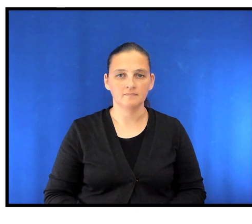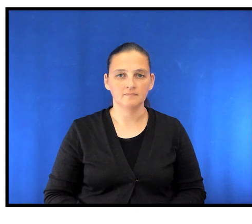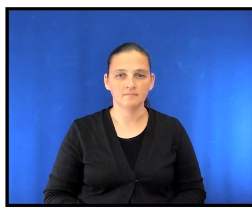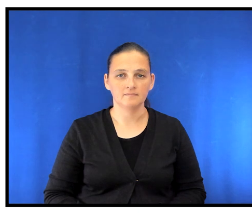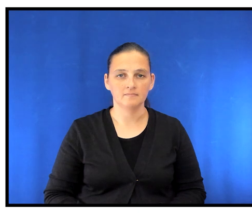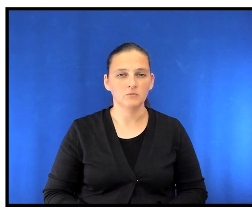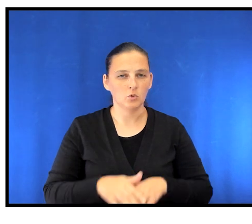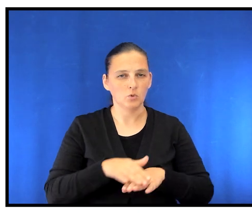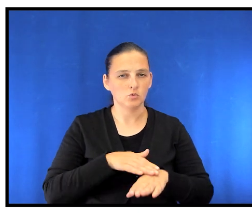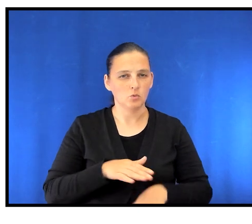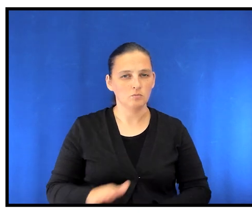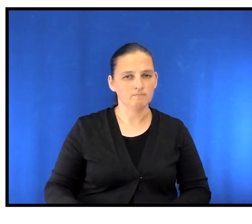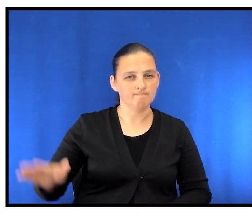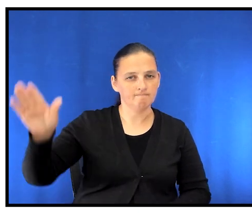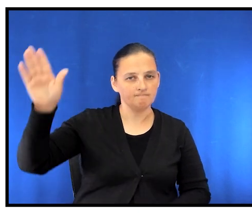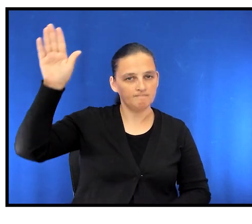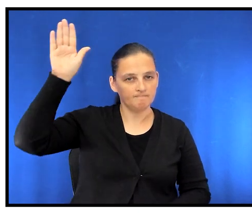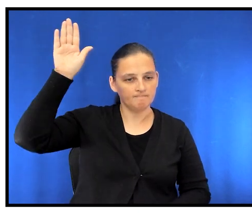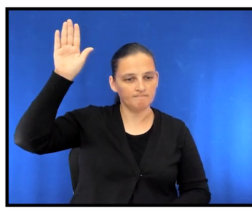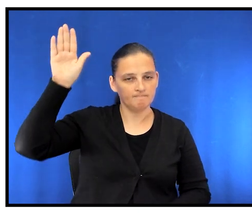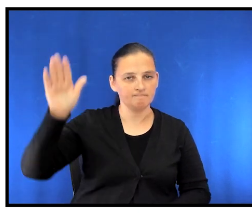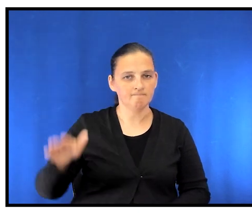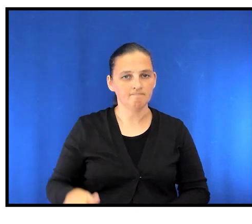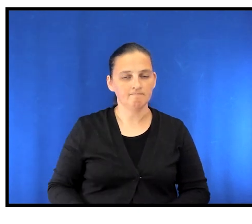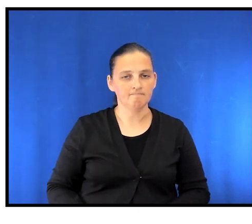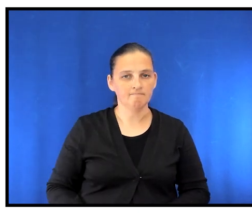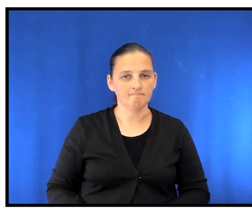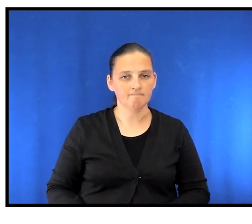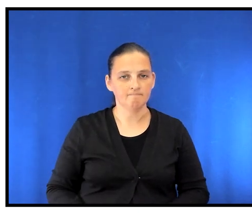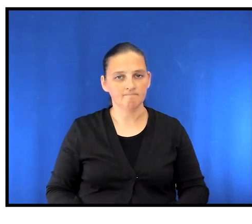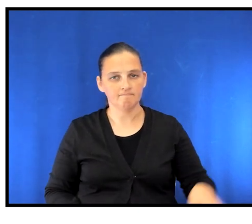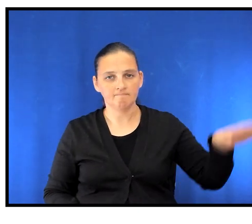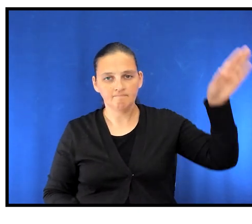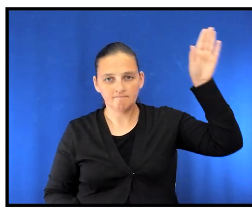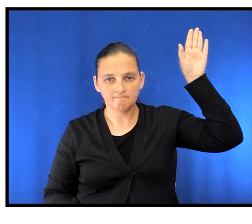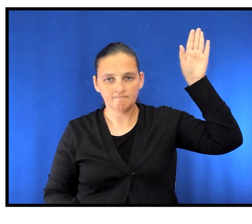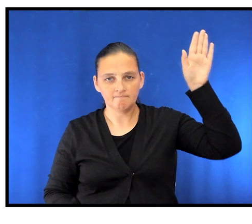Slowly raise one arm above your head, then down again. Repeat with the other arm.